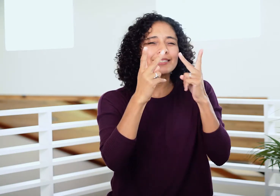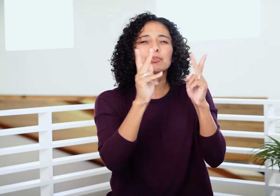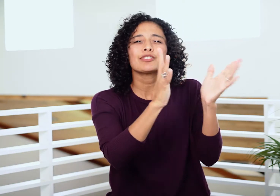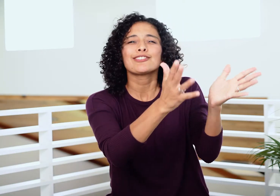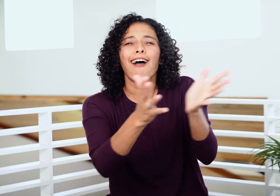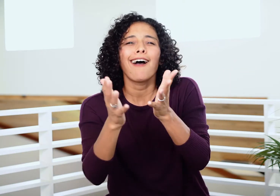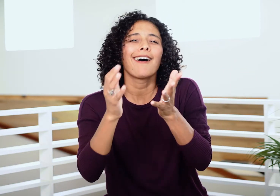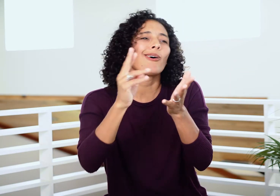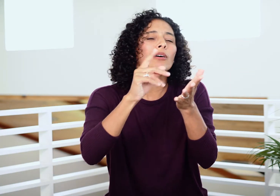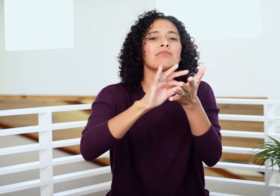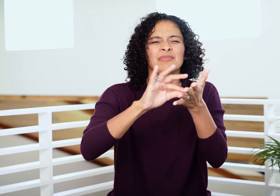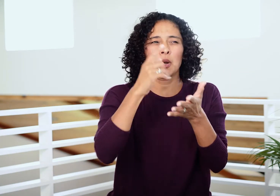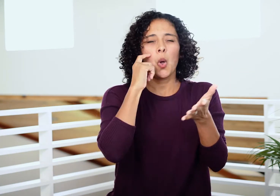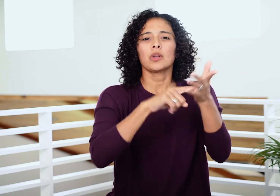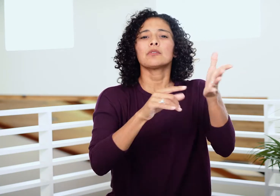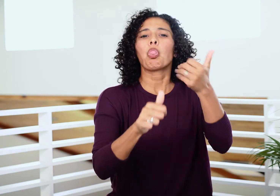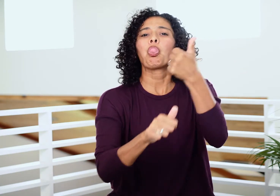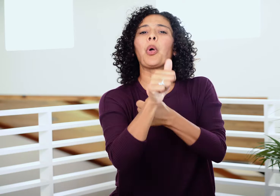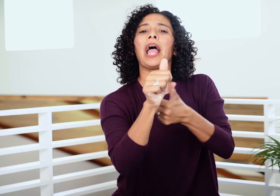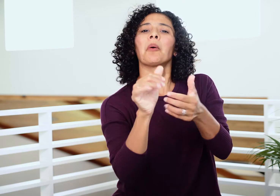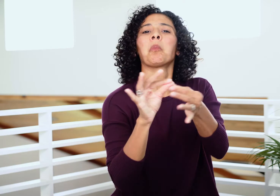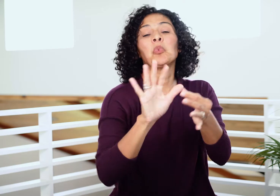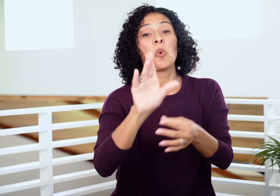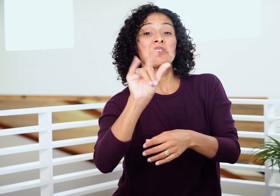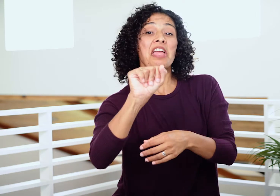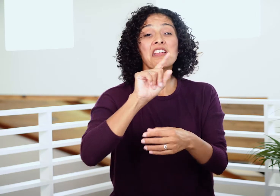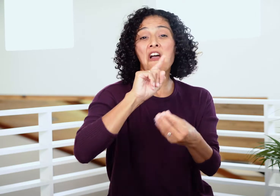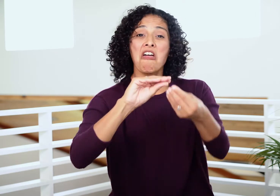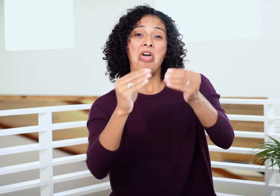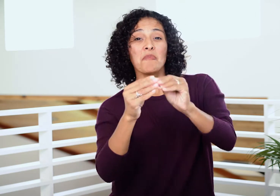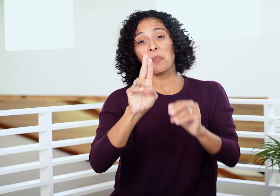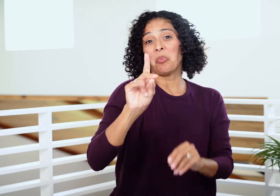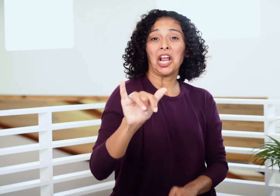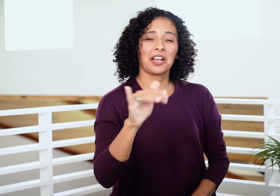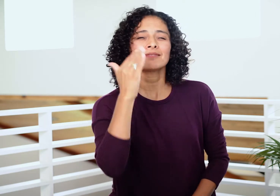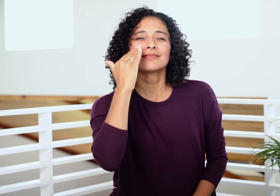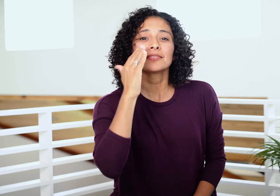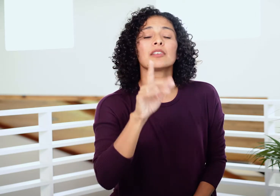If you’ve ever heard someone say that in conversation, they were probably using it as a threat: “Your days are numbered, buddy”